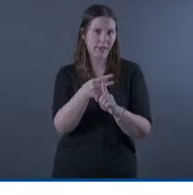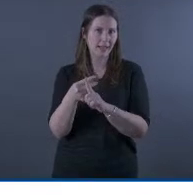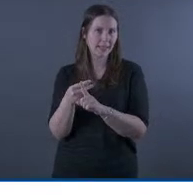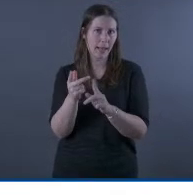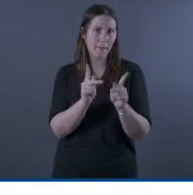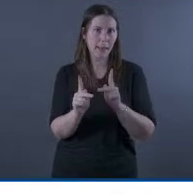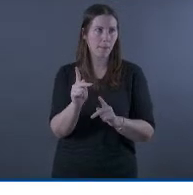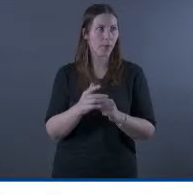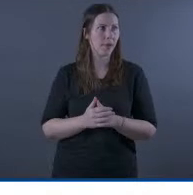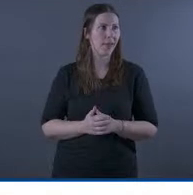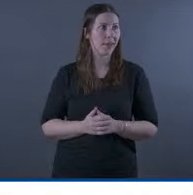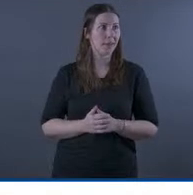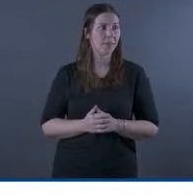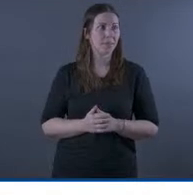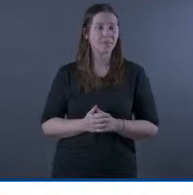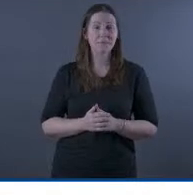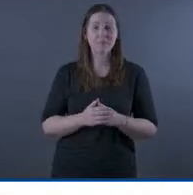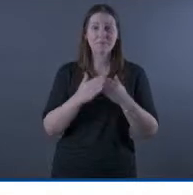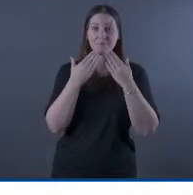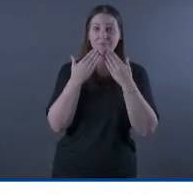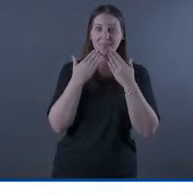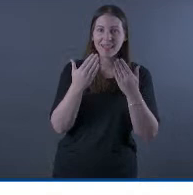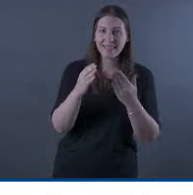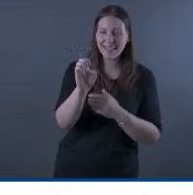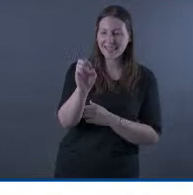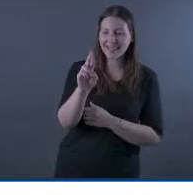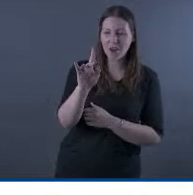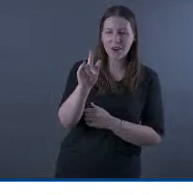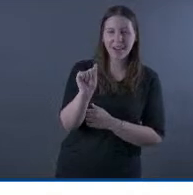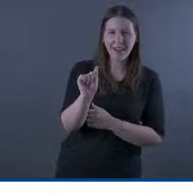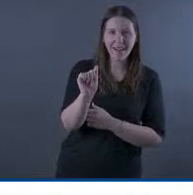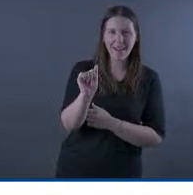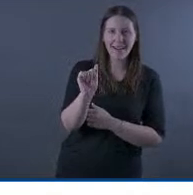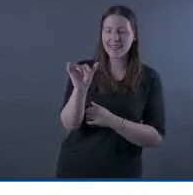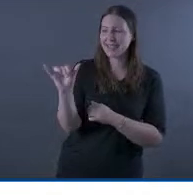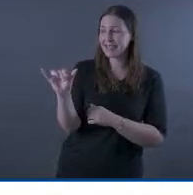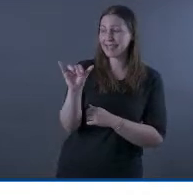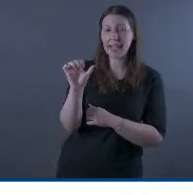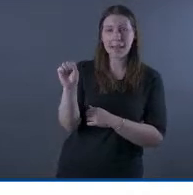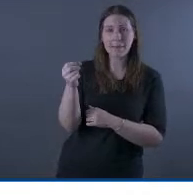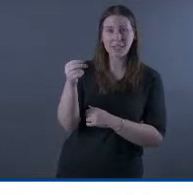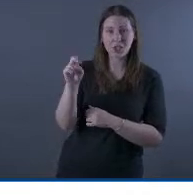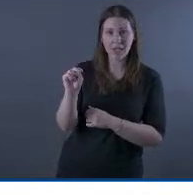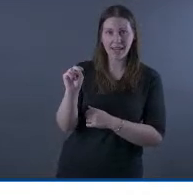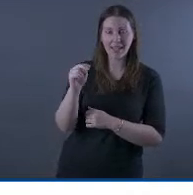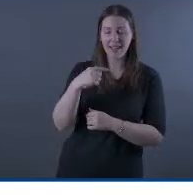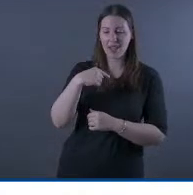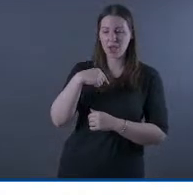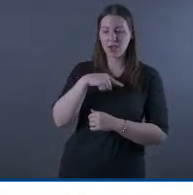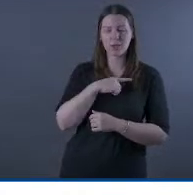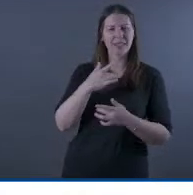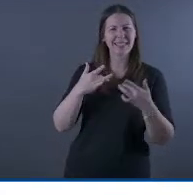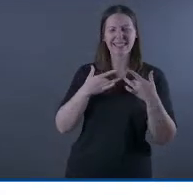Well, thanks Erika. We are, like Shanon, very excited to be a part of getting us through this pandemic.